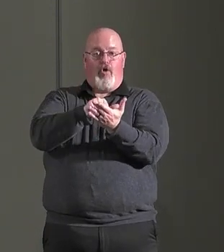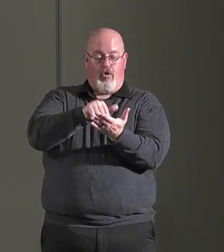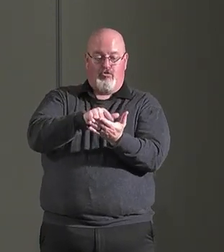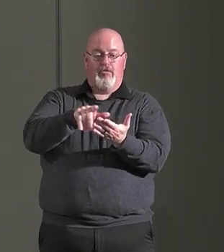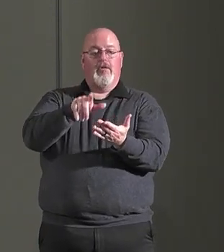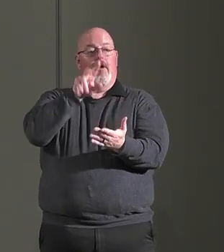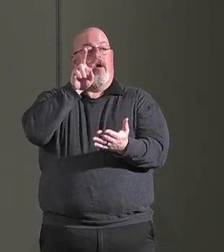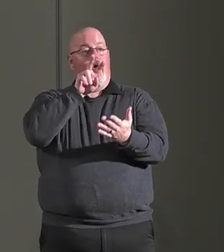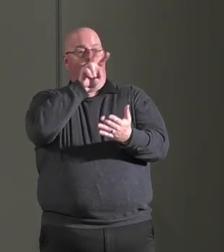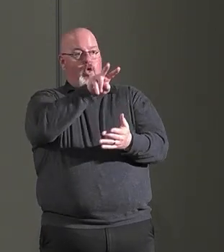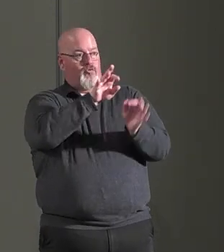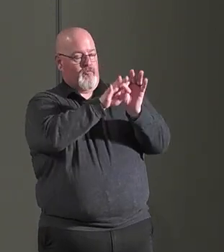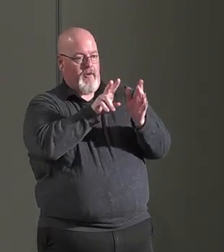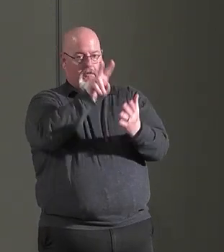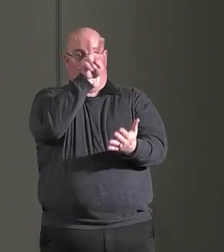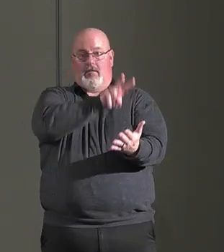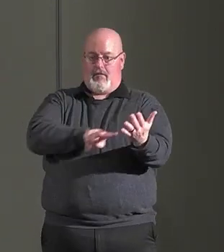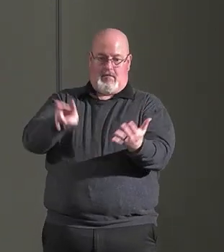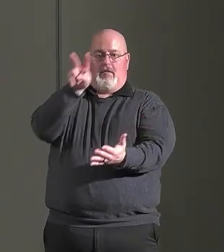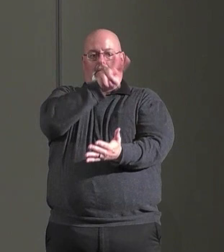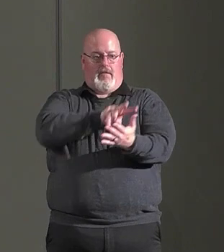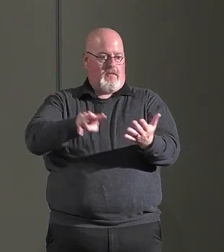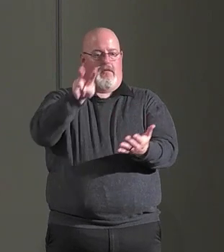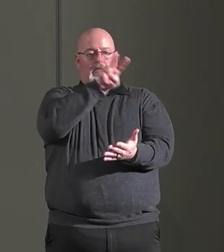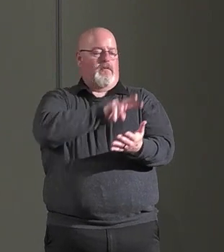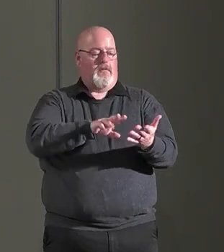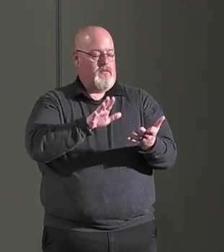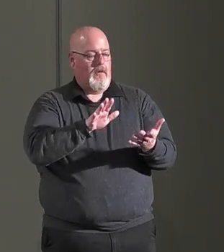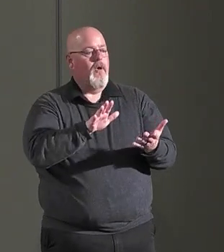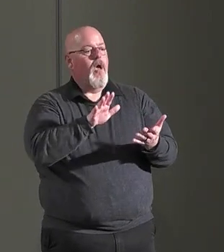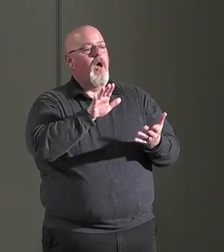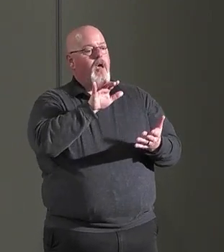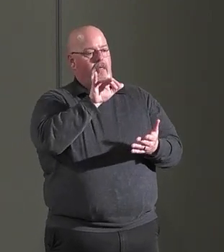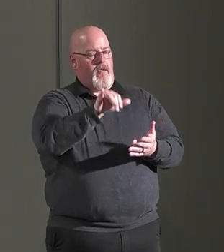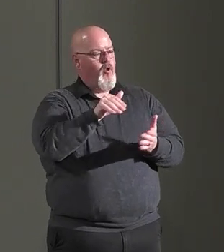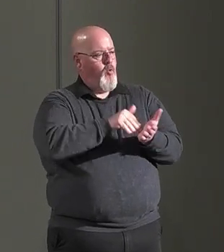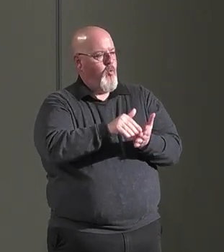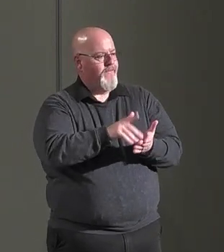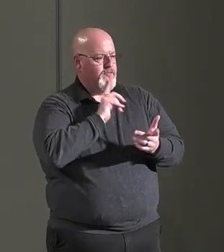as looking at their interpreter or the captions display. So that is often challenging for